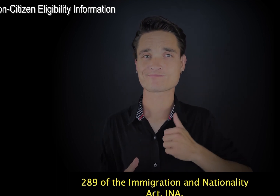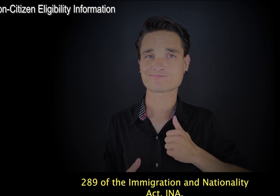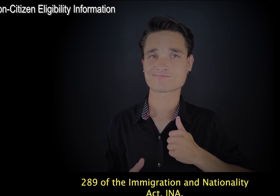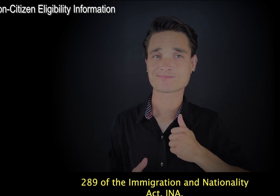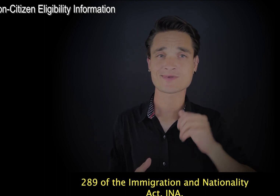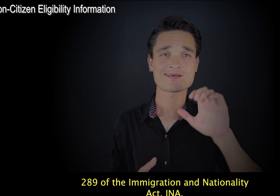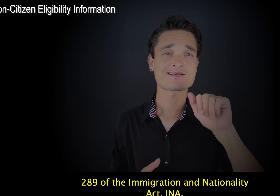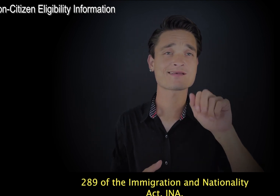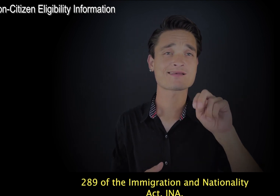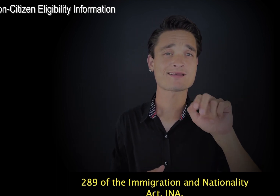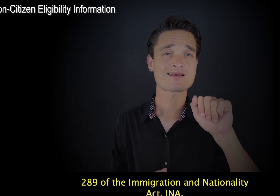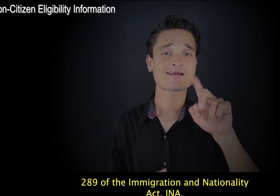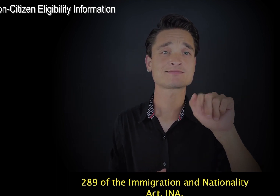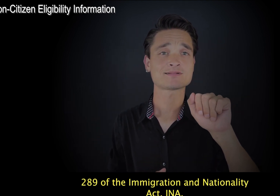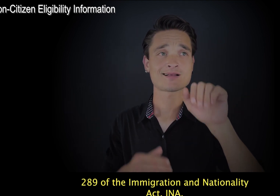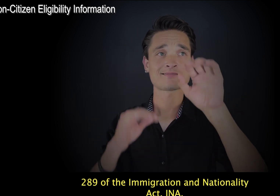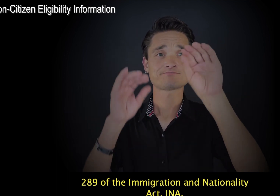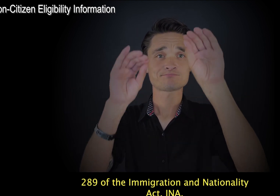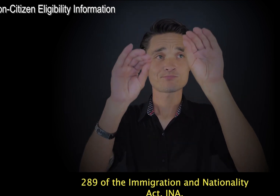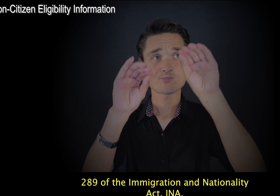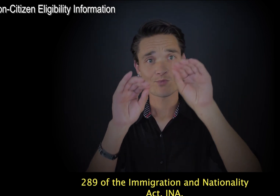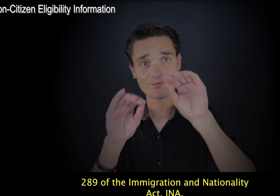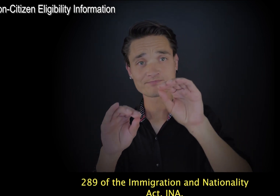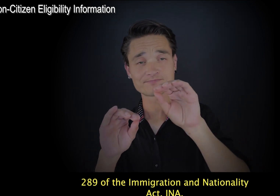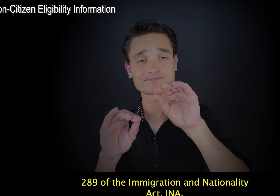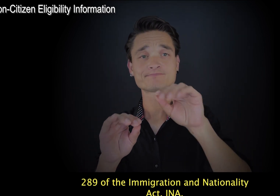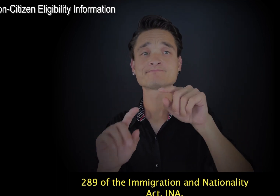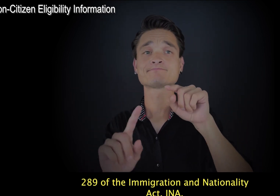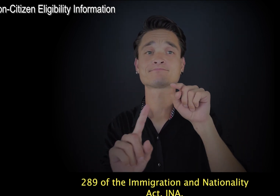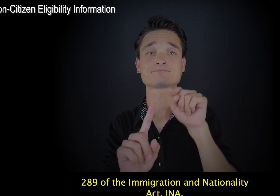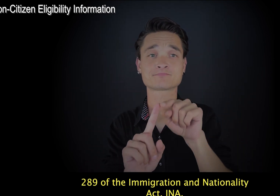289 of the Immigration and Nationality Act, INA,